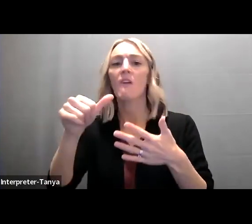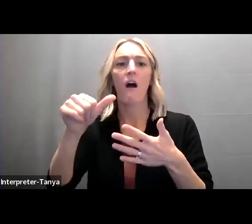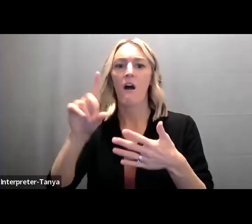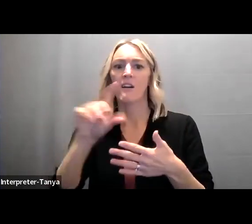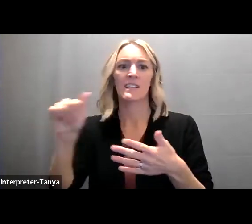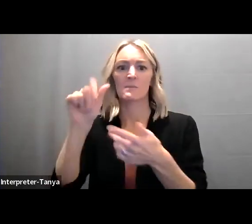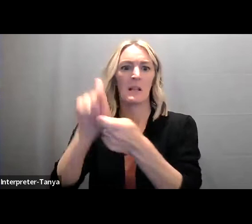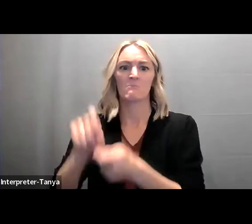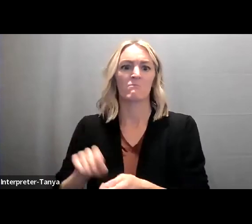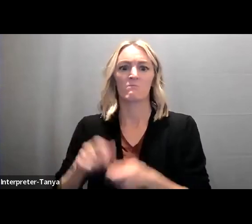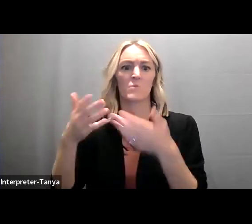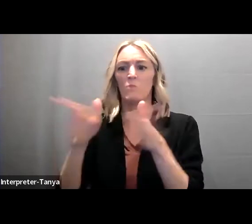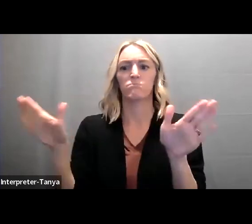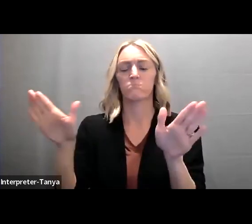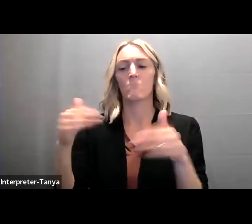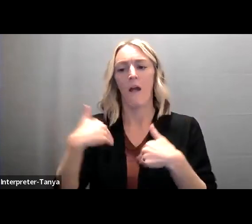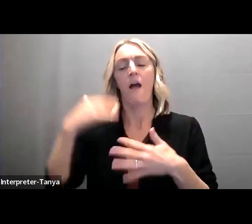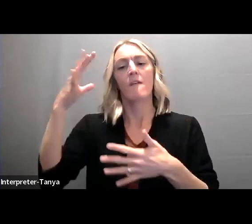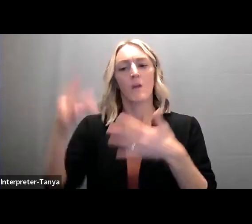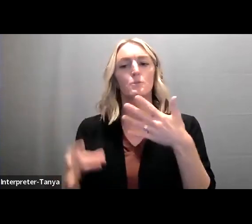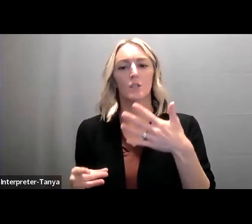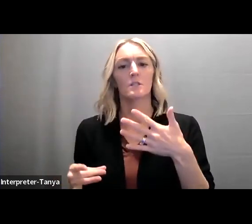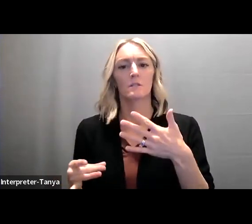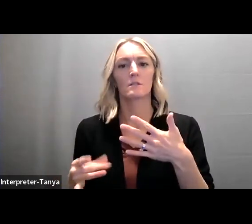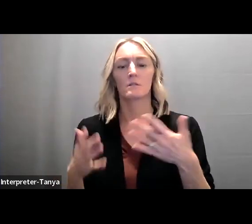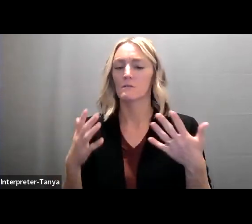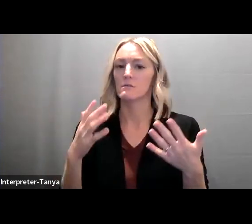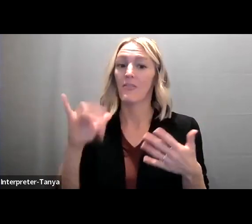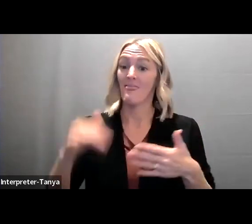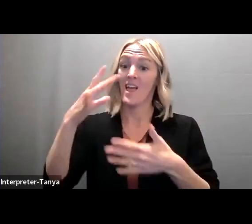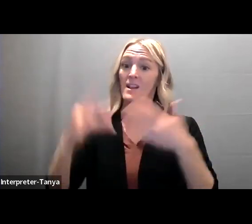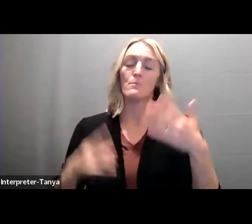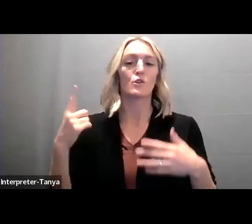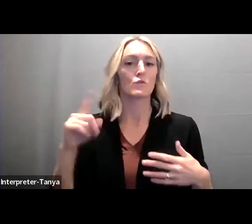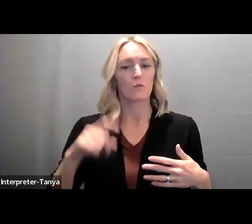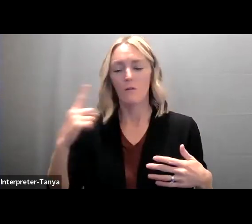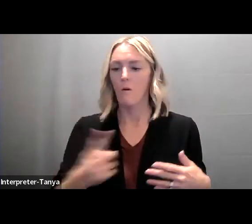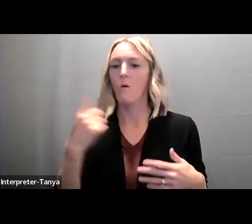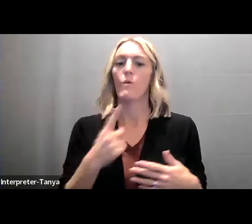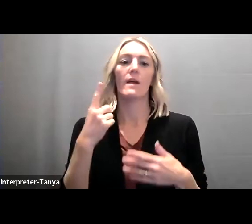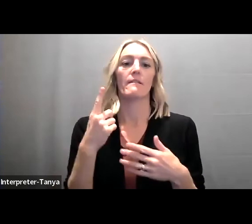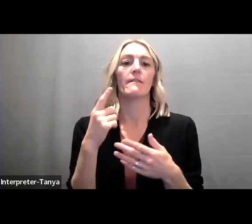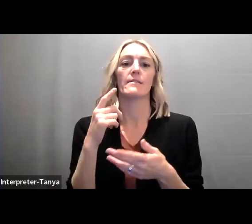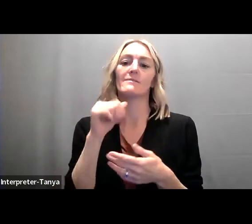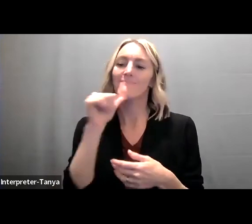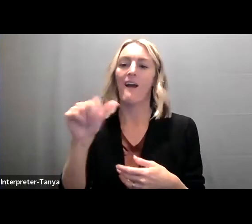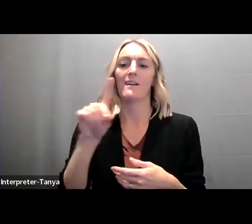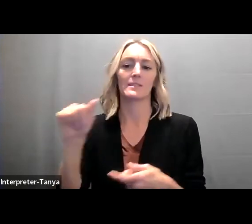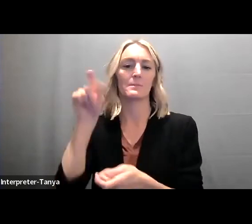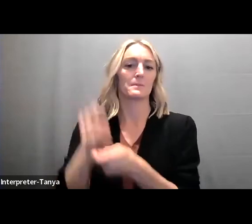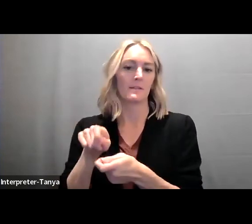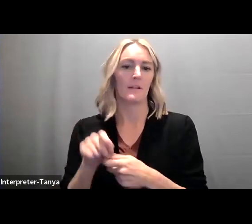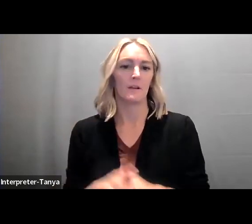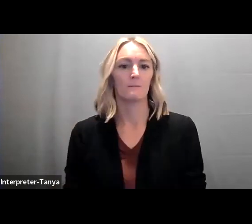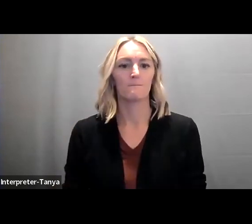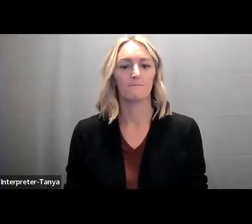So in menu of options there should always be options of nondisability specific setting.